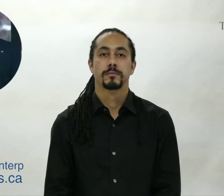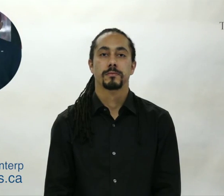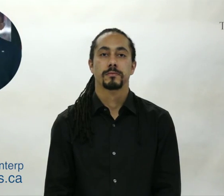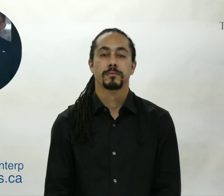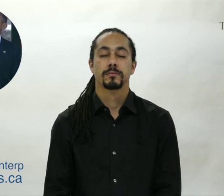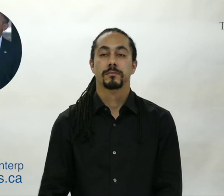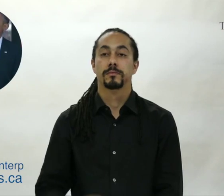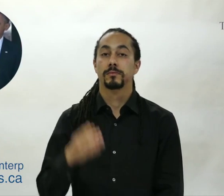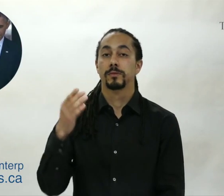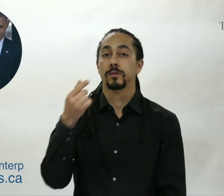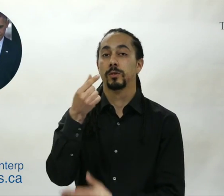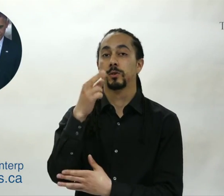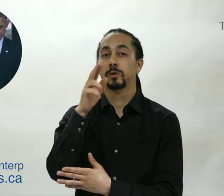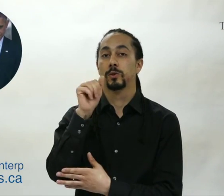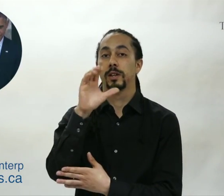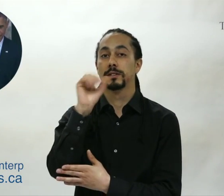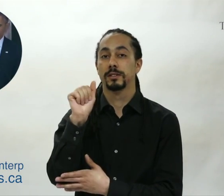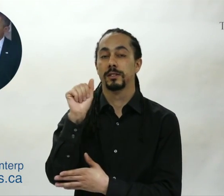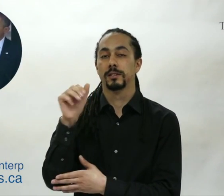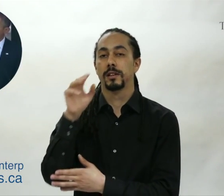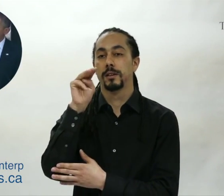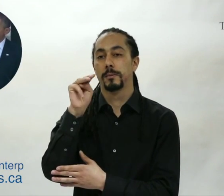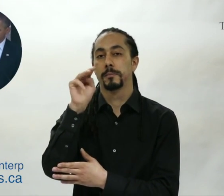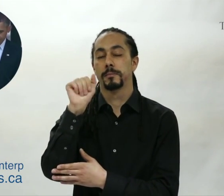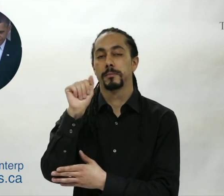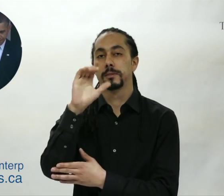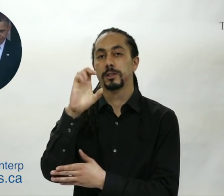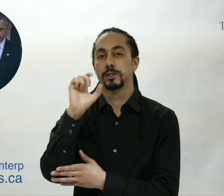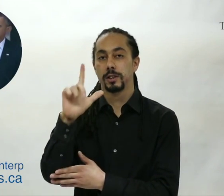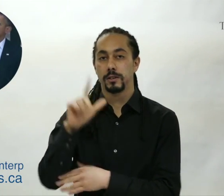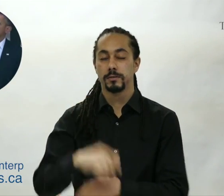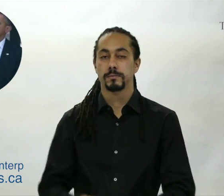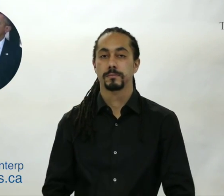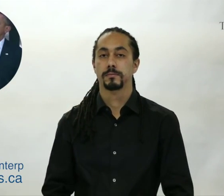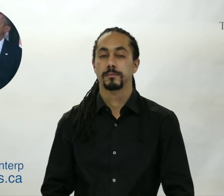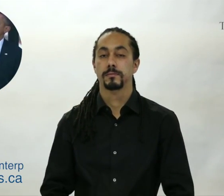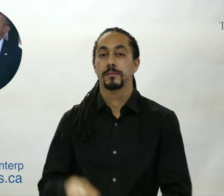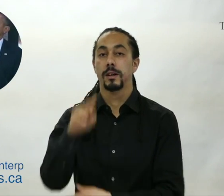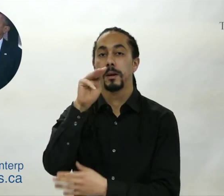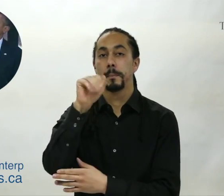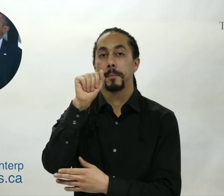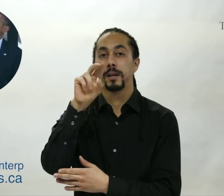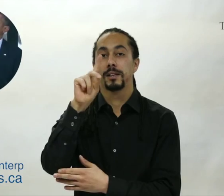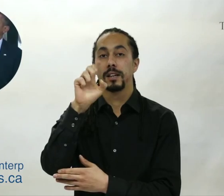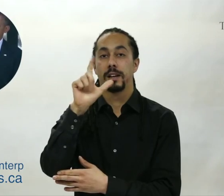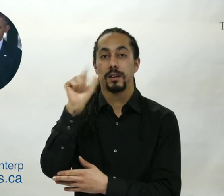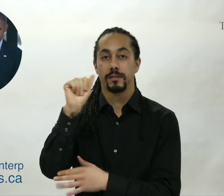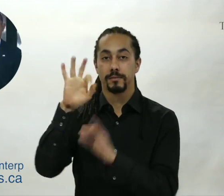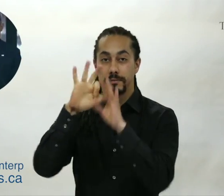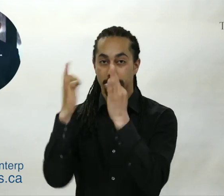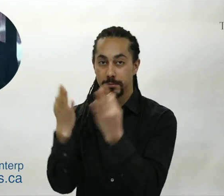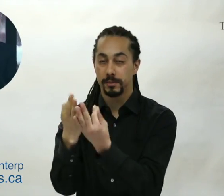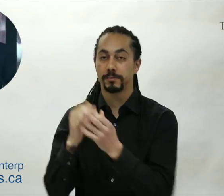Thank you. Thank you so much. Thank you. To Graca Machel and the Mandela family;